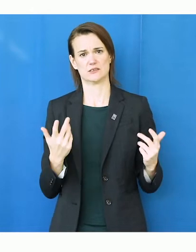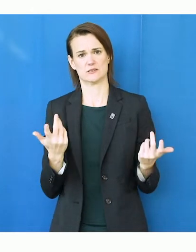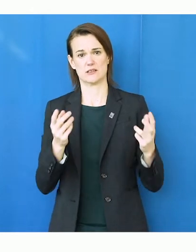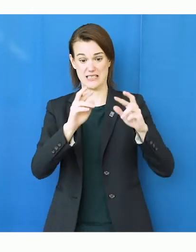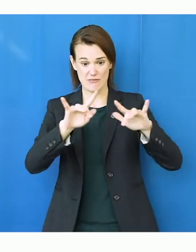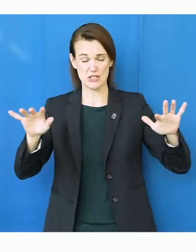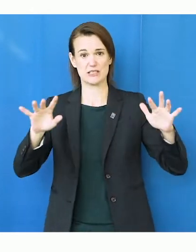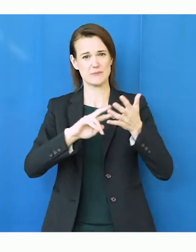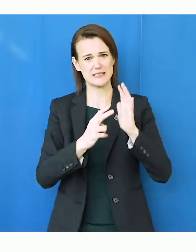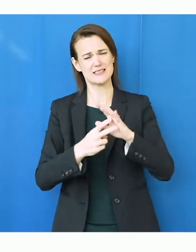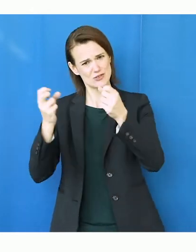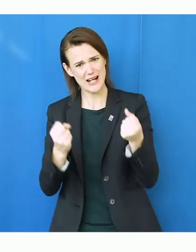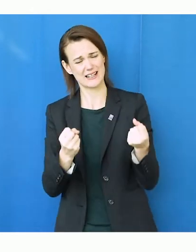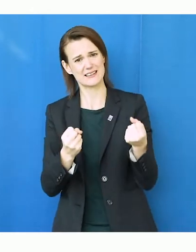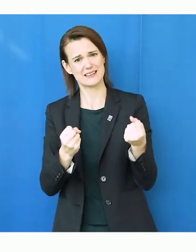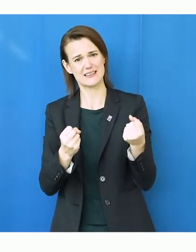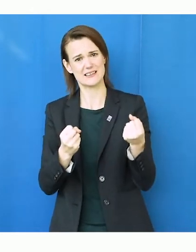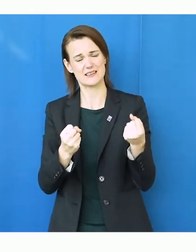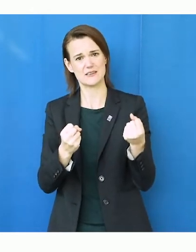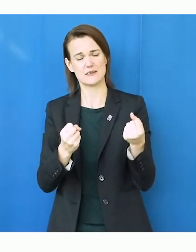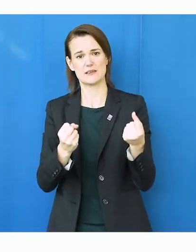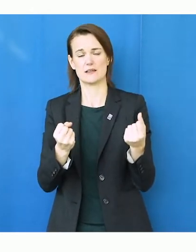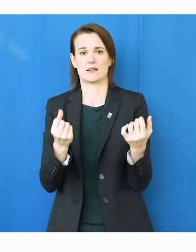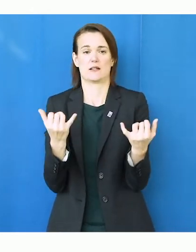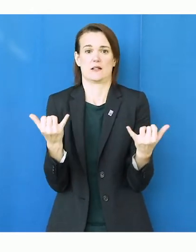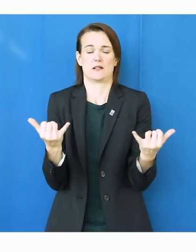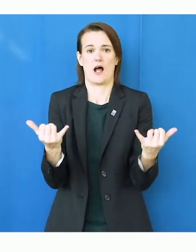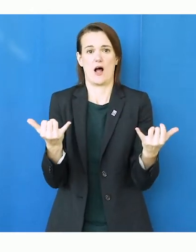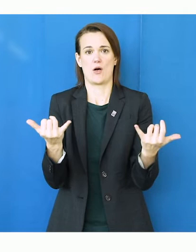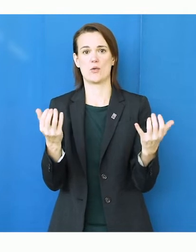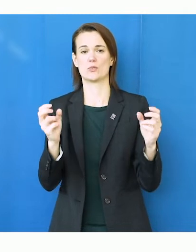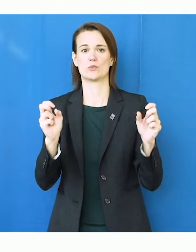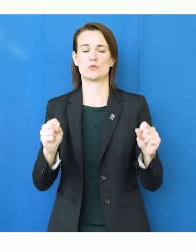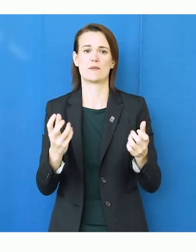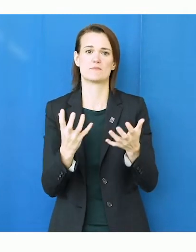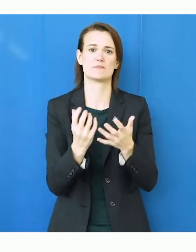We have an amazing opportunity to work with, know and understand one another.